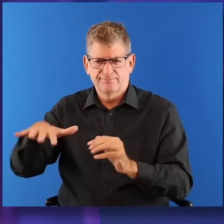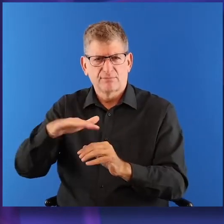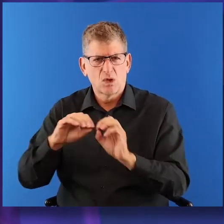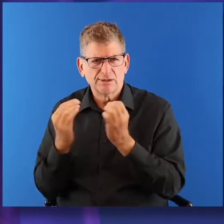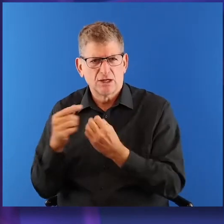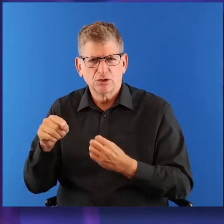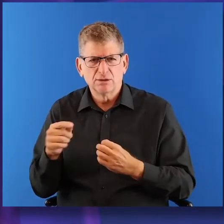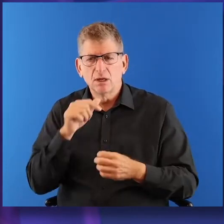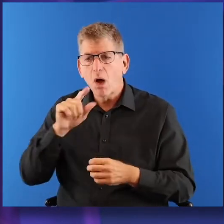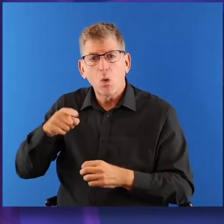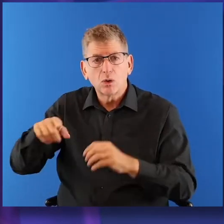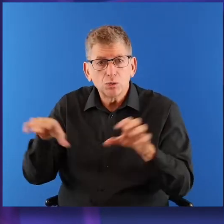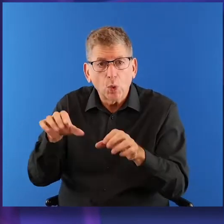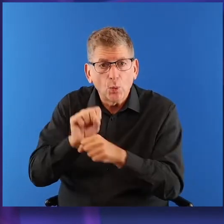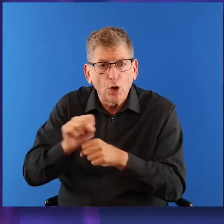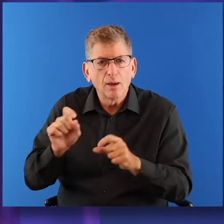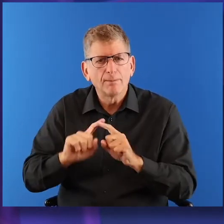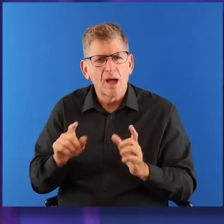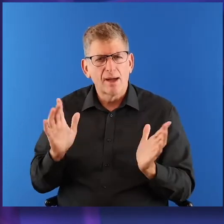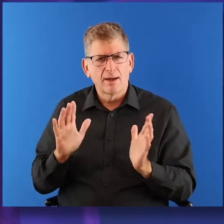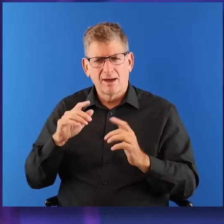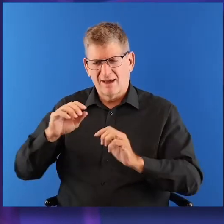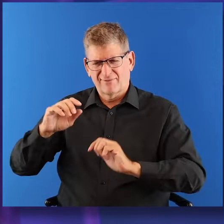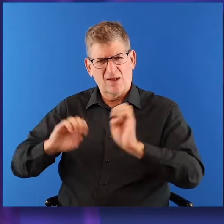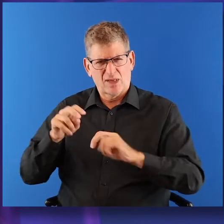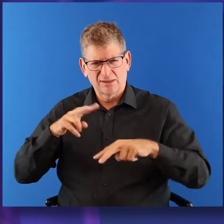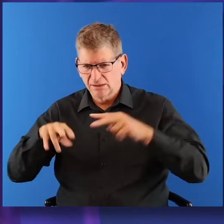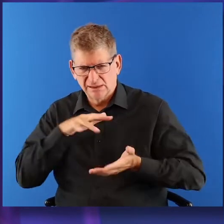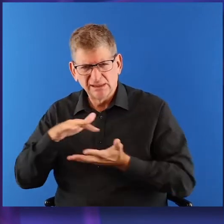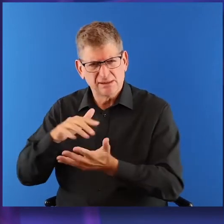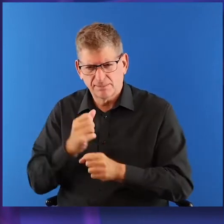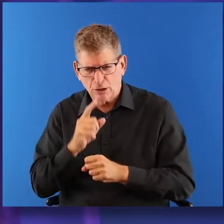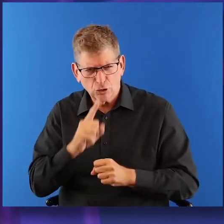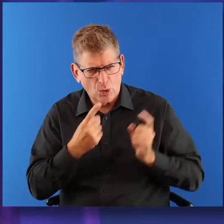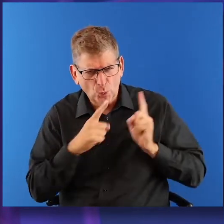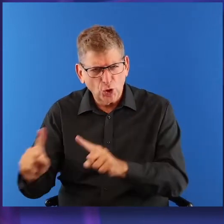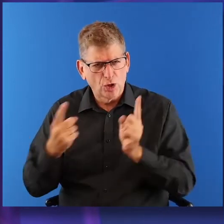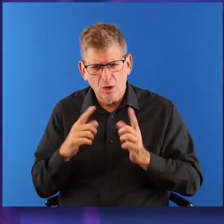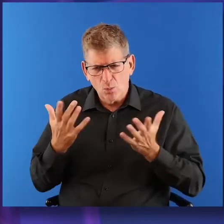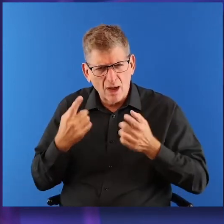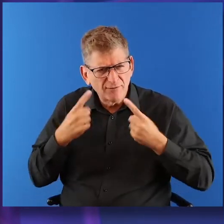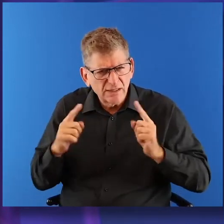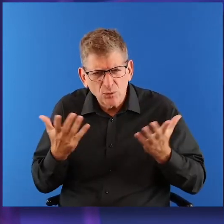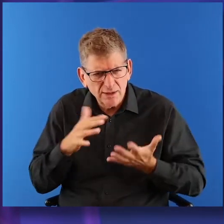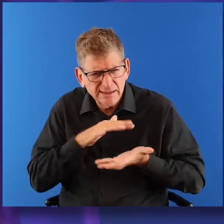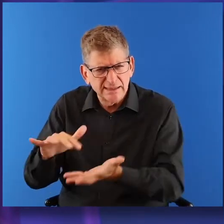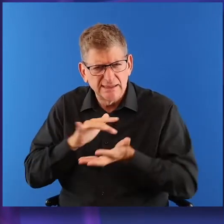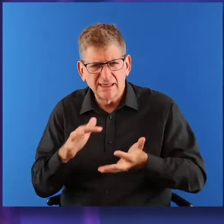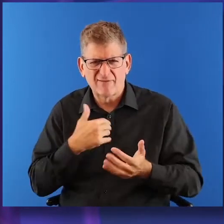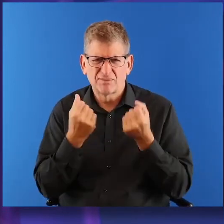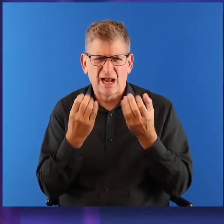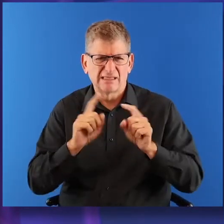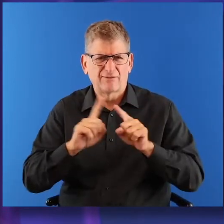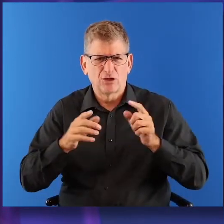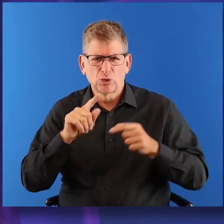to evaluate what works and what's effective. There were so many different tools that can go into that evaluation and help us get a sense